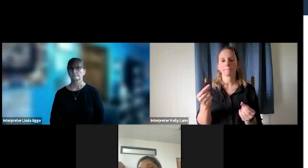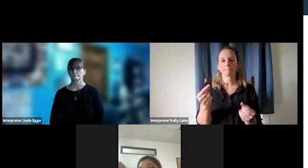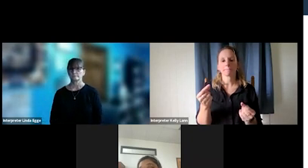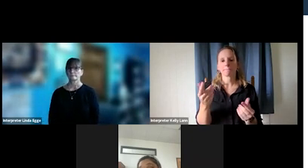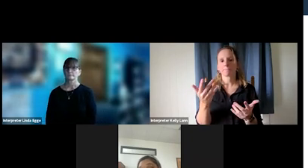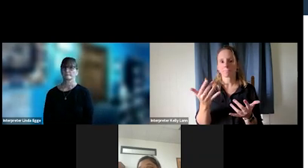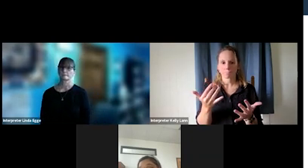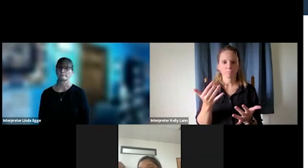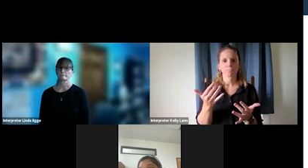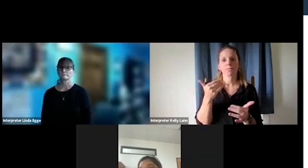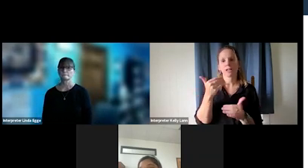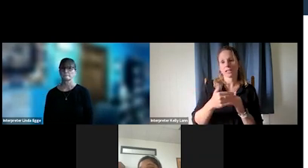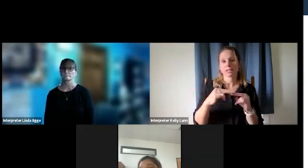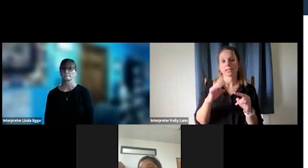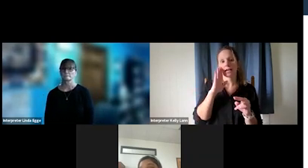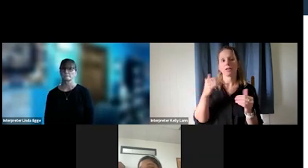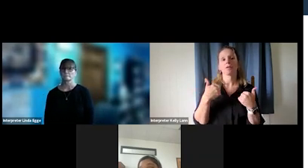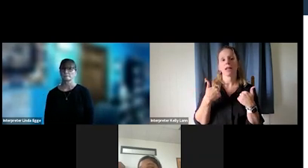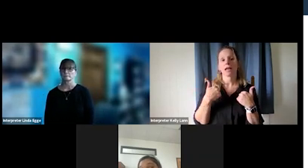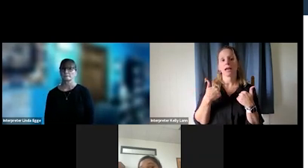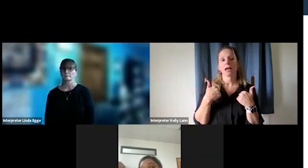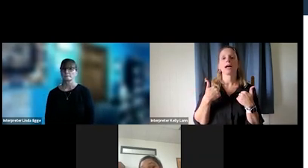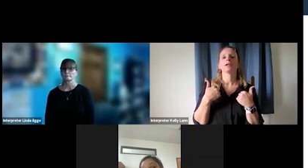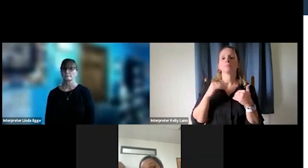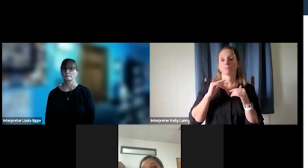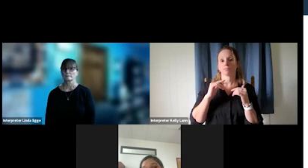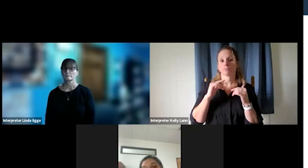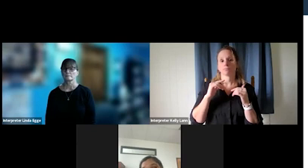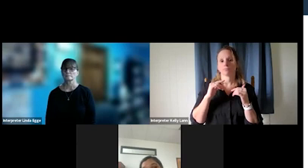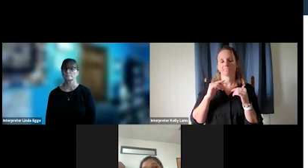On the next slide, I have, you can consider providing opinion